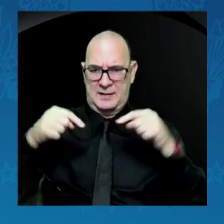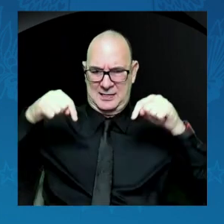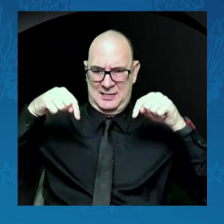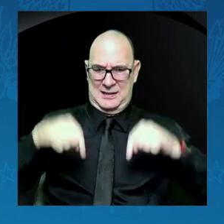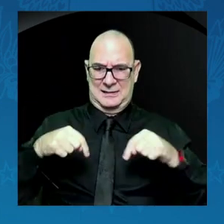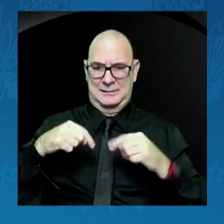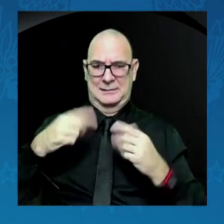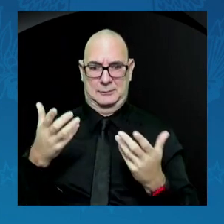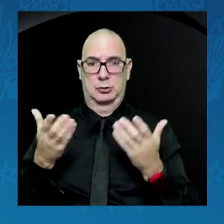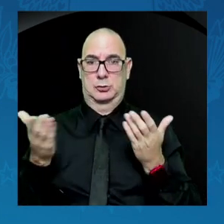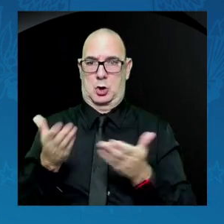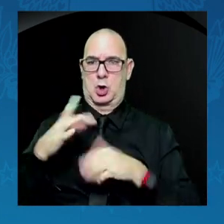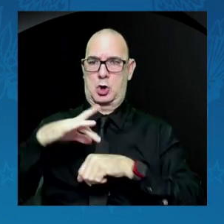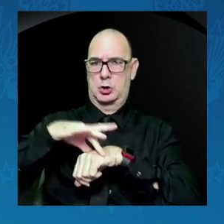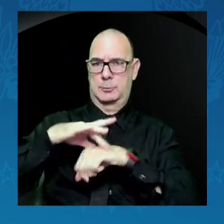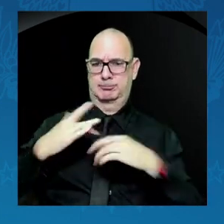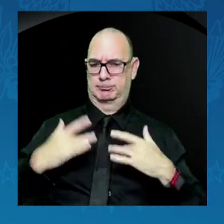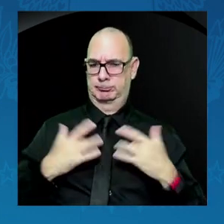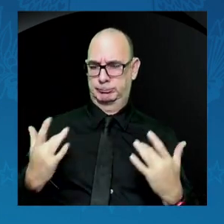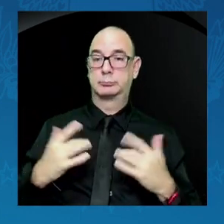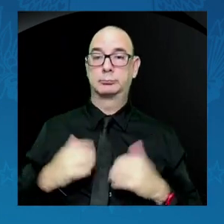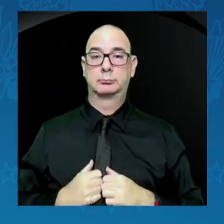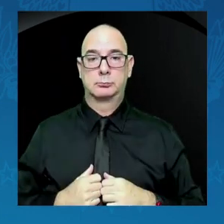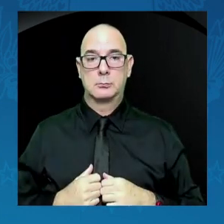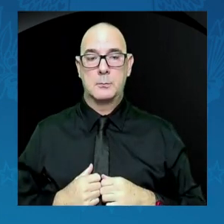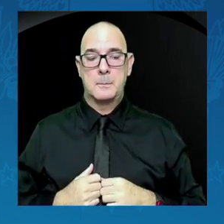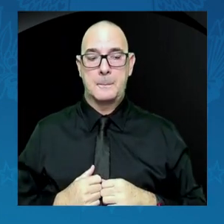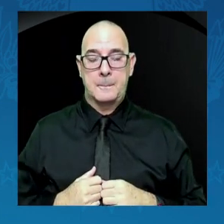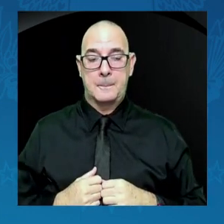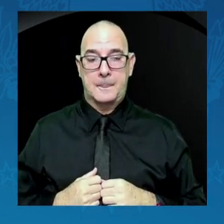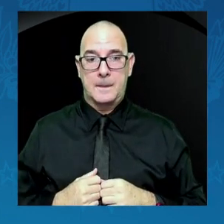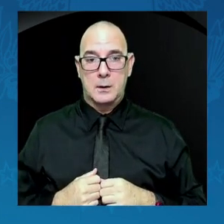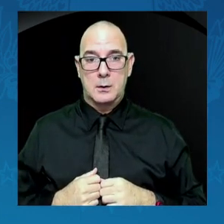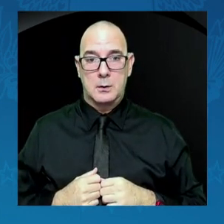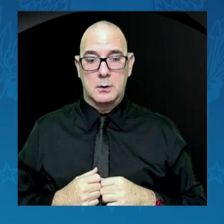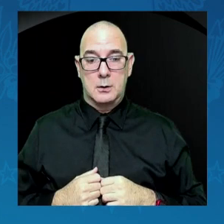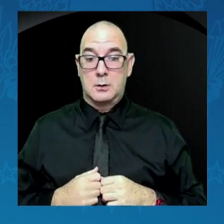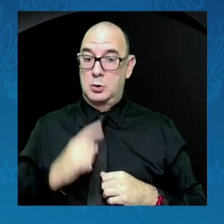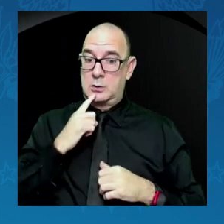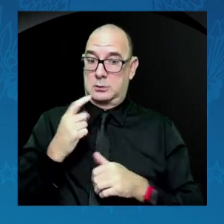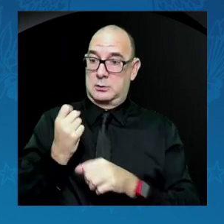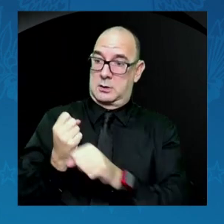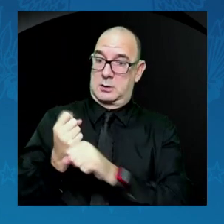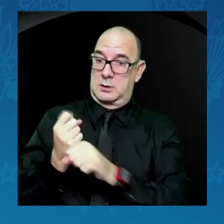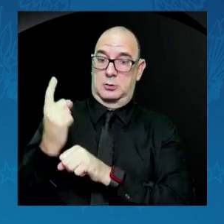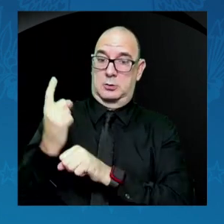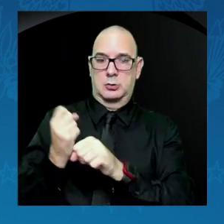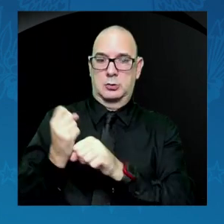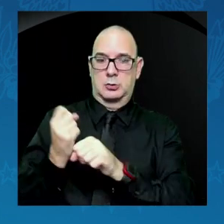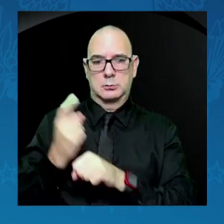But in addition to in addition to the annual appropriations, we can't be engaged in business as usual.